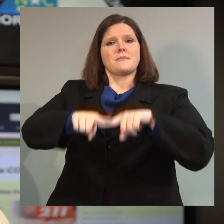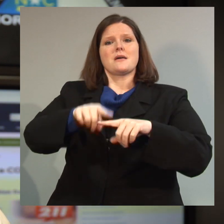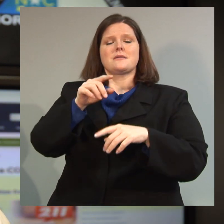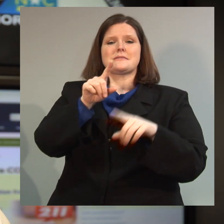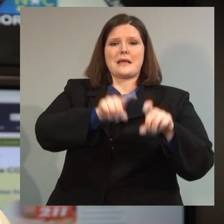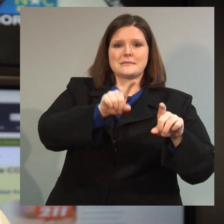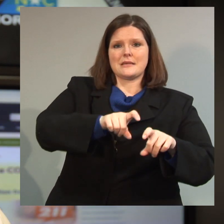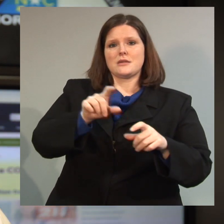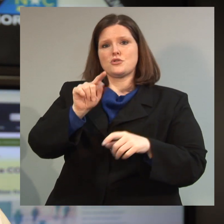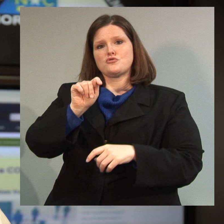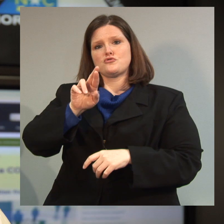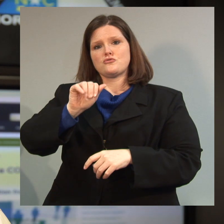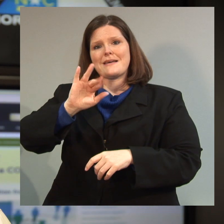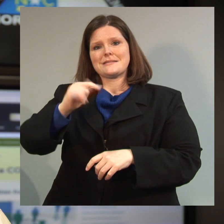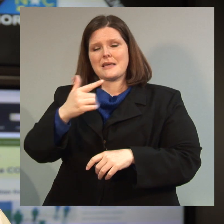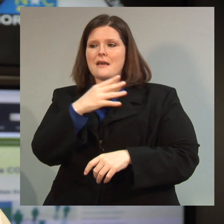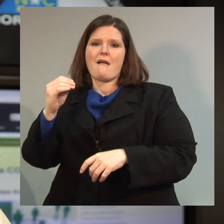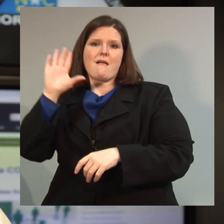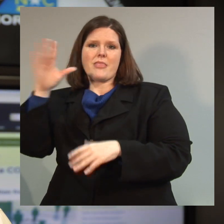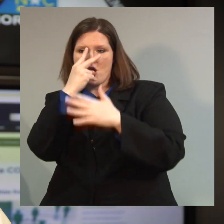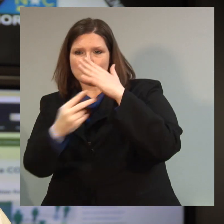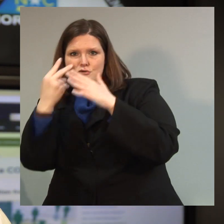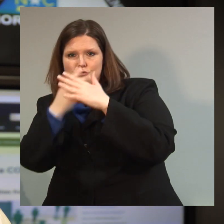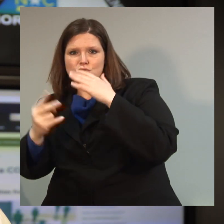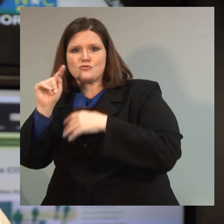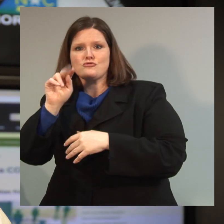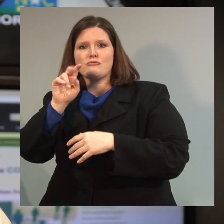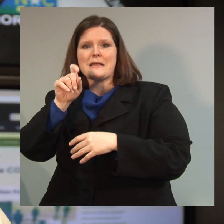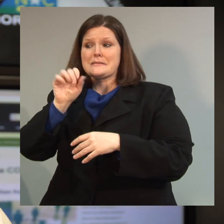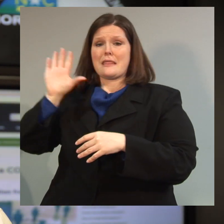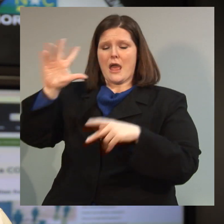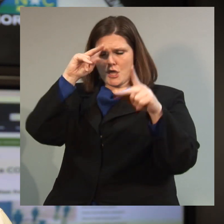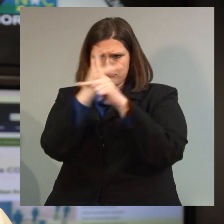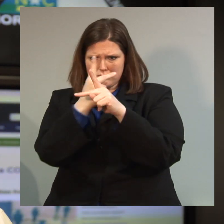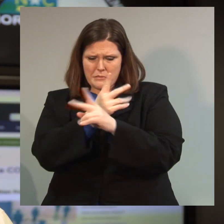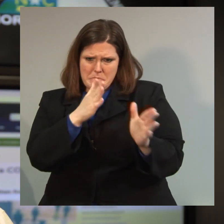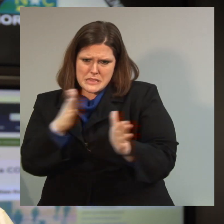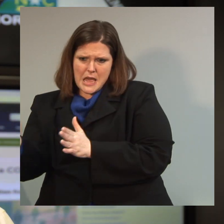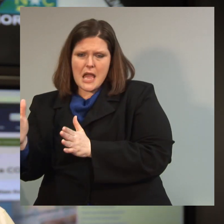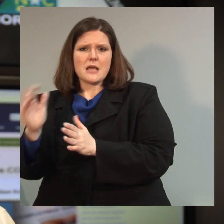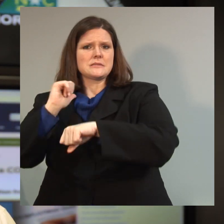This plan is a phased approach that is cautious, carefully considered, and driven by science and data.